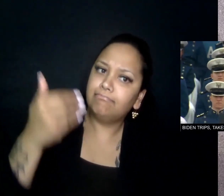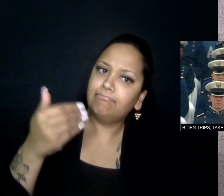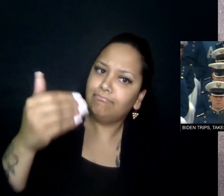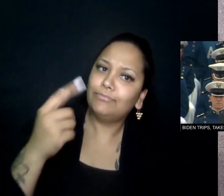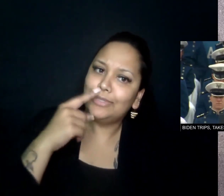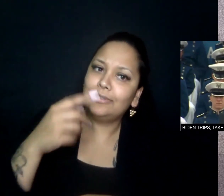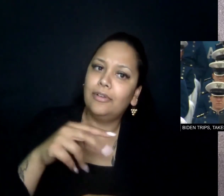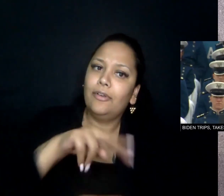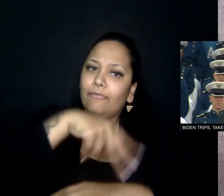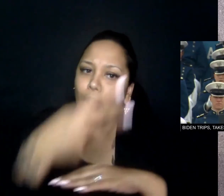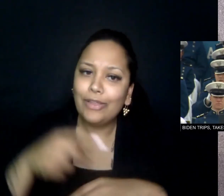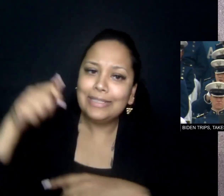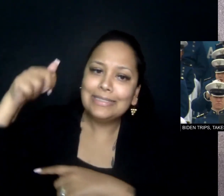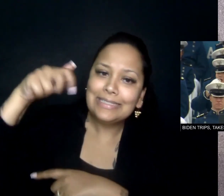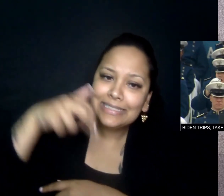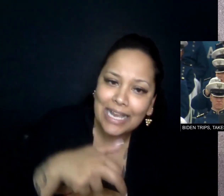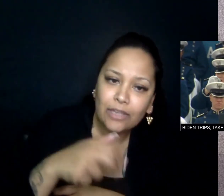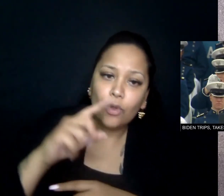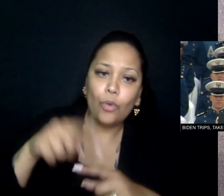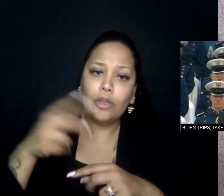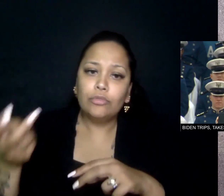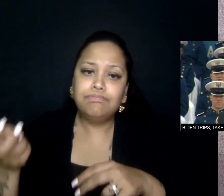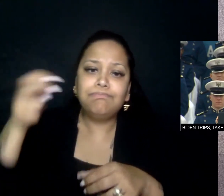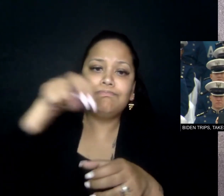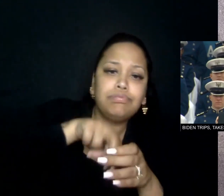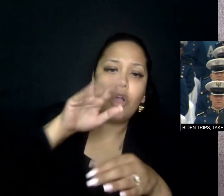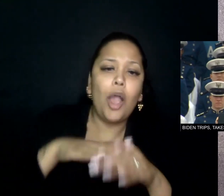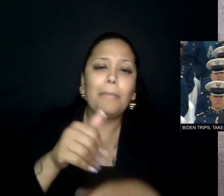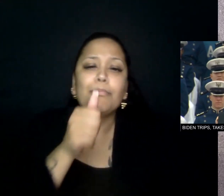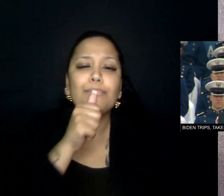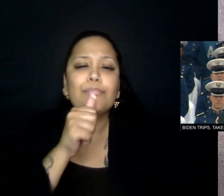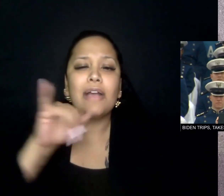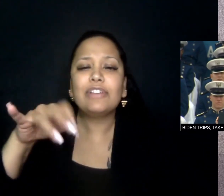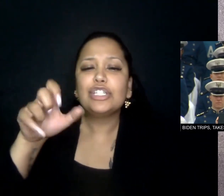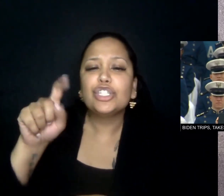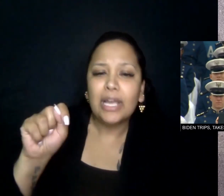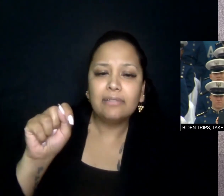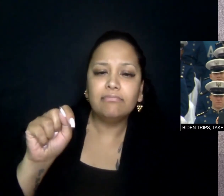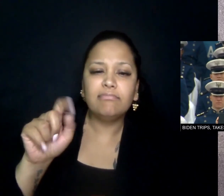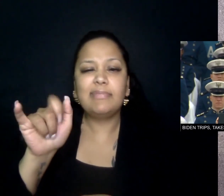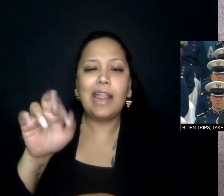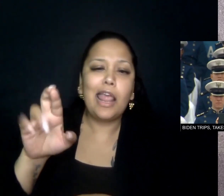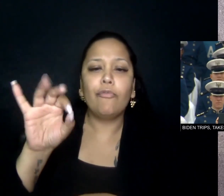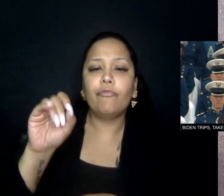and he's been seen slipping on the stairs as he gets on his private jet Air Force one.